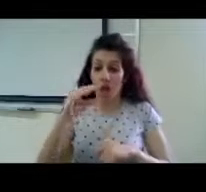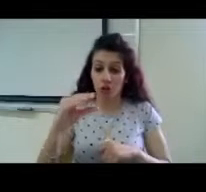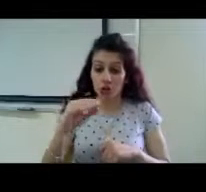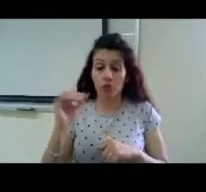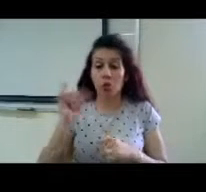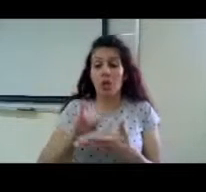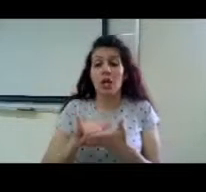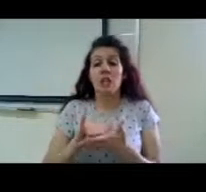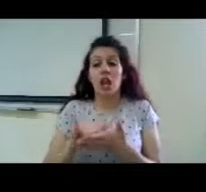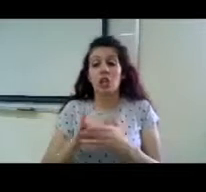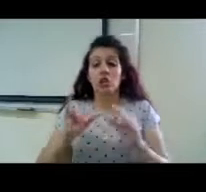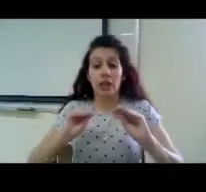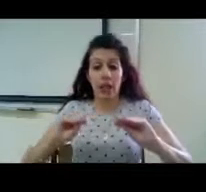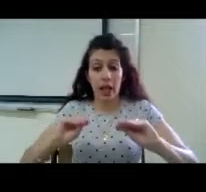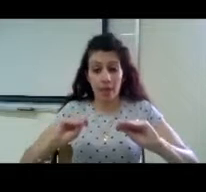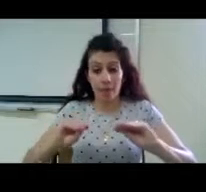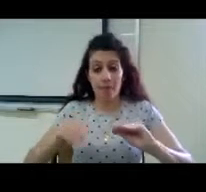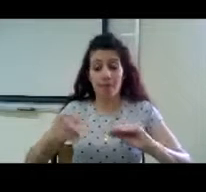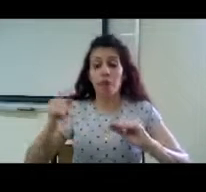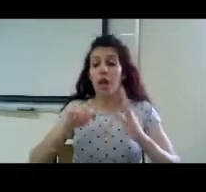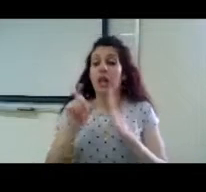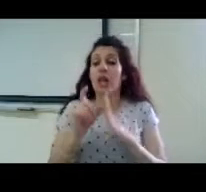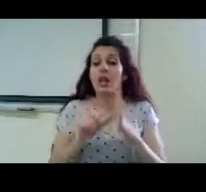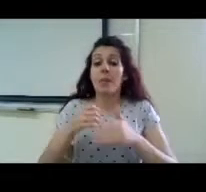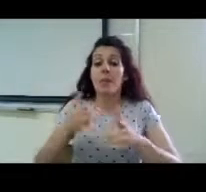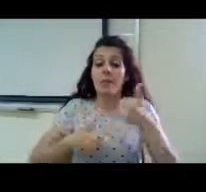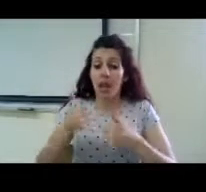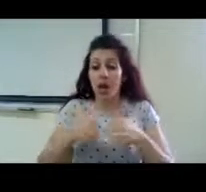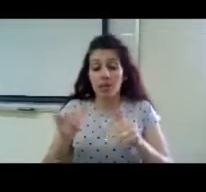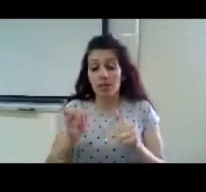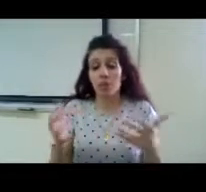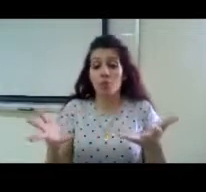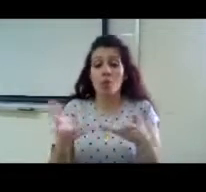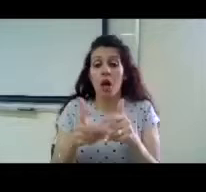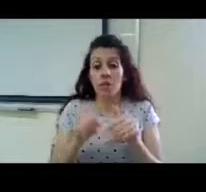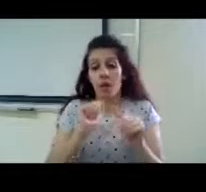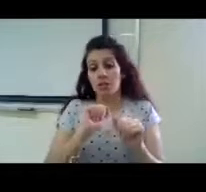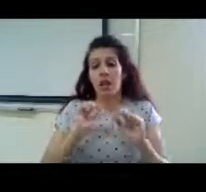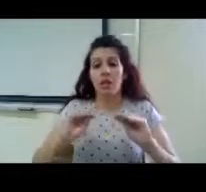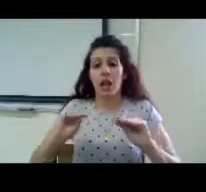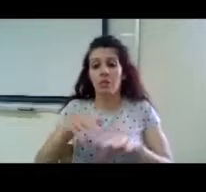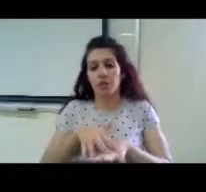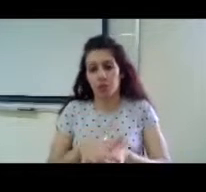ramen internet digital were thoughtful about Italy with damage and St further